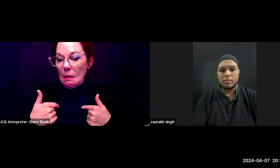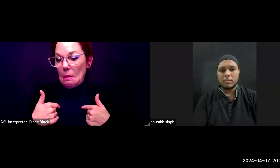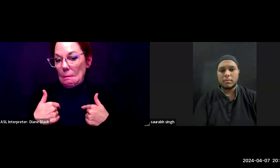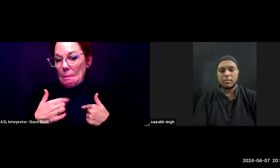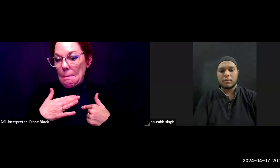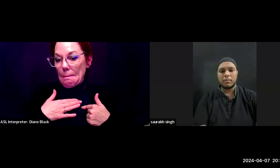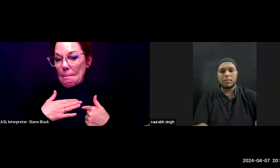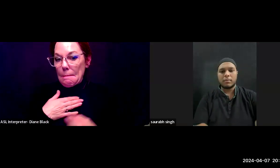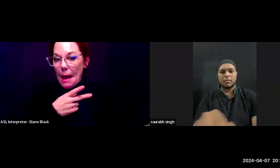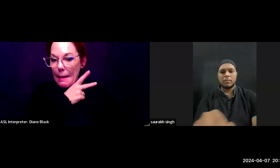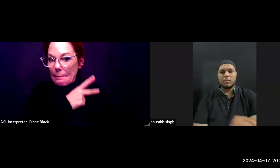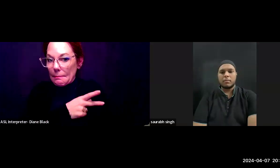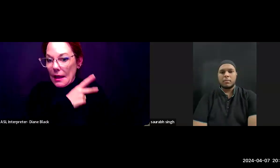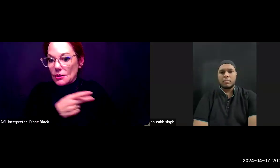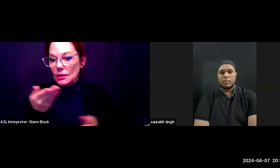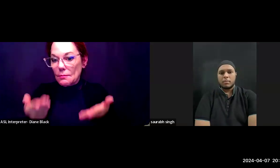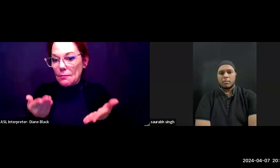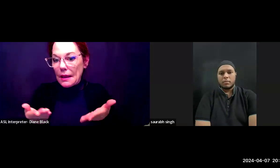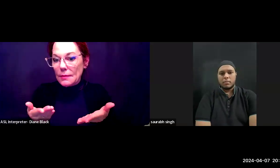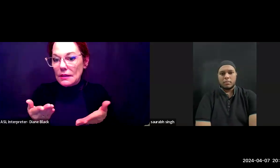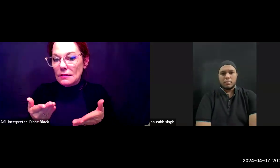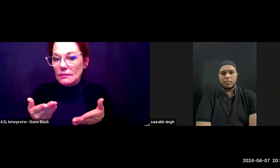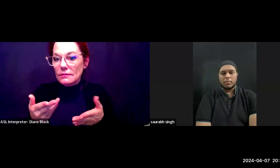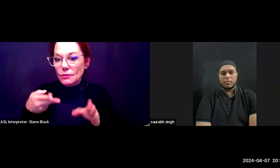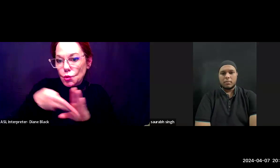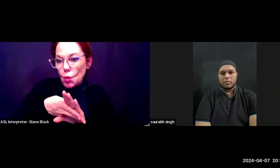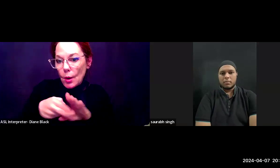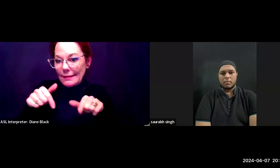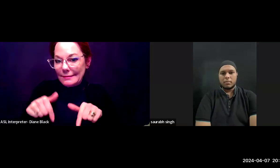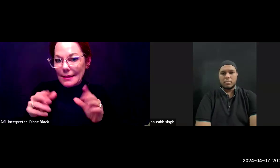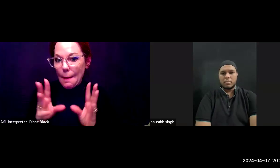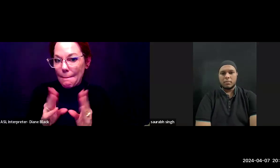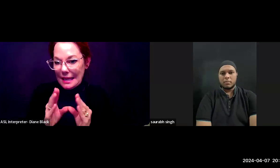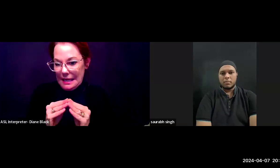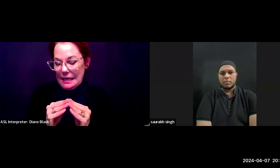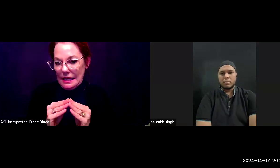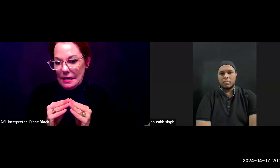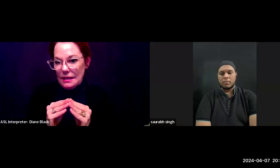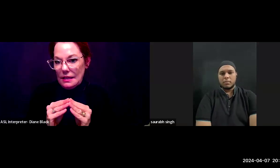is sitting in this meeting. you understand these are tricky things that uh we have to